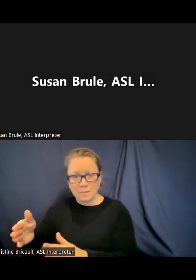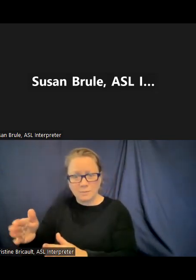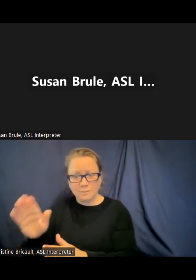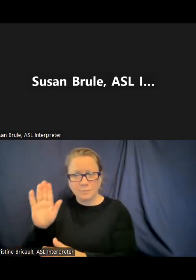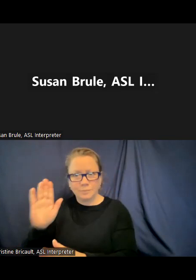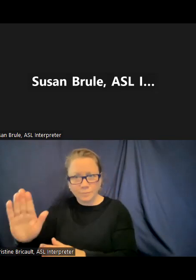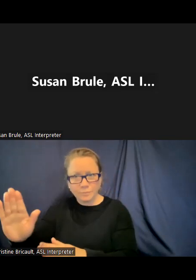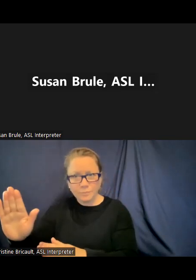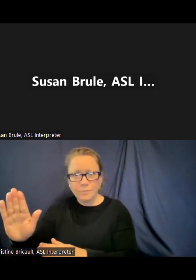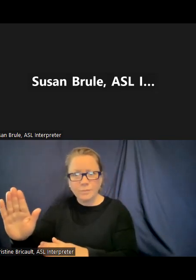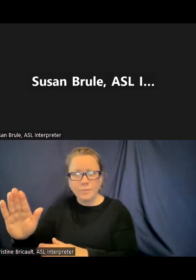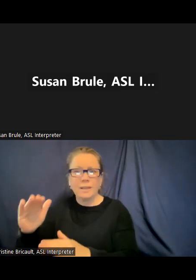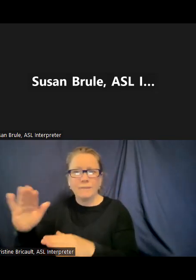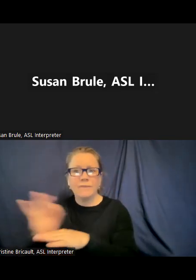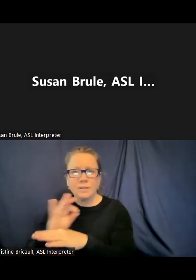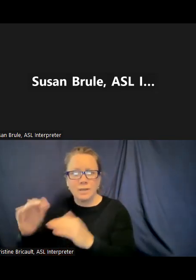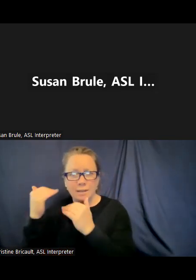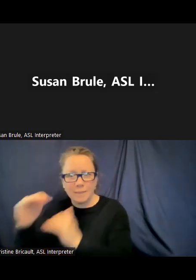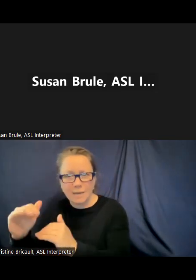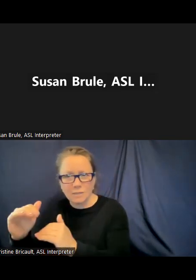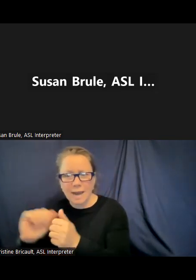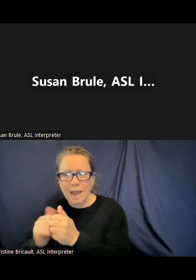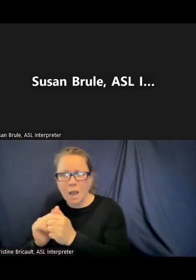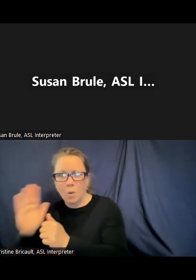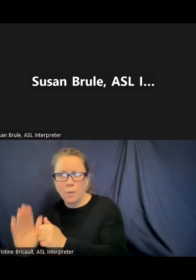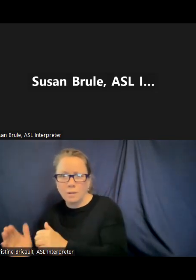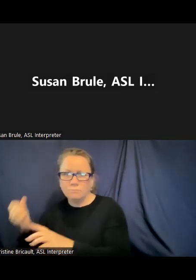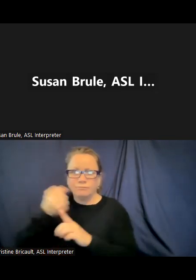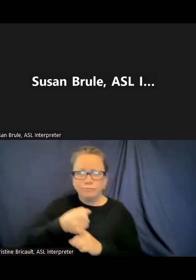functional limitations interact with the essential functions of their job.